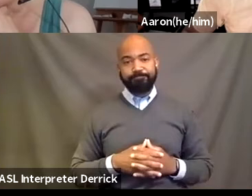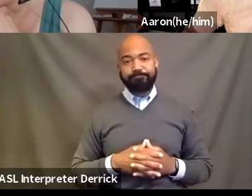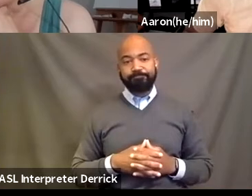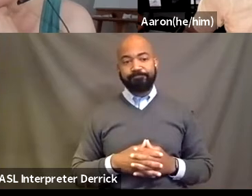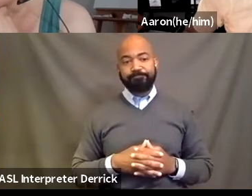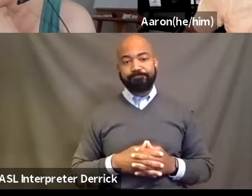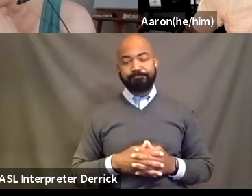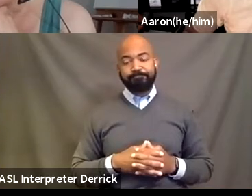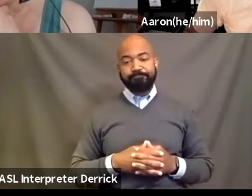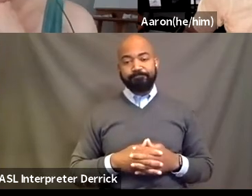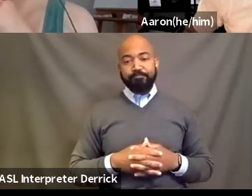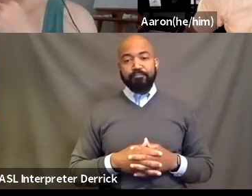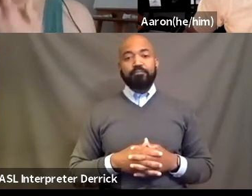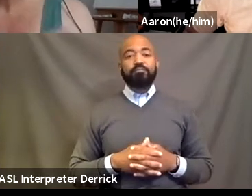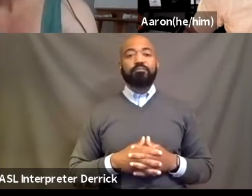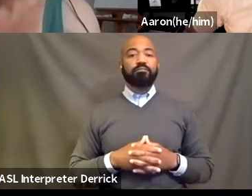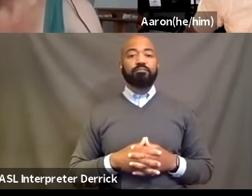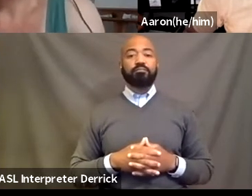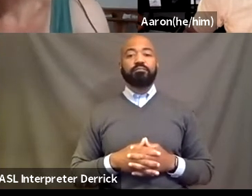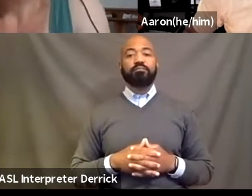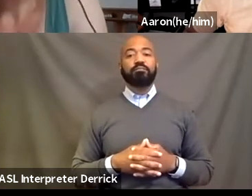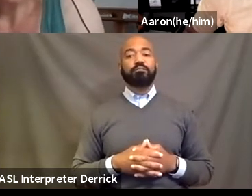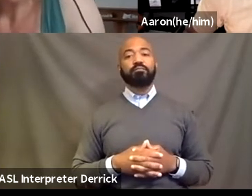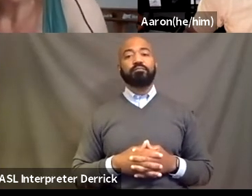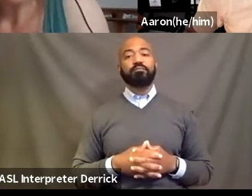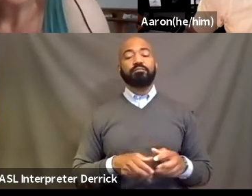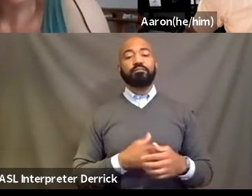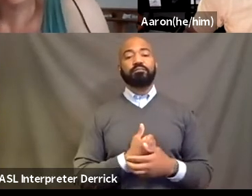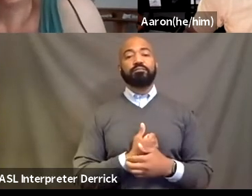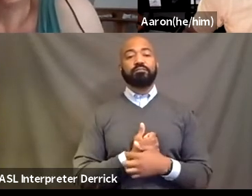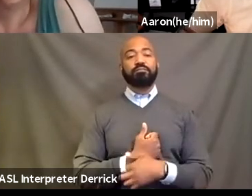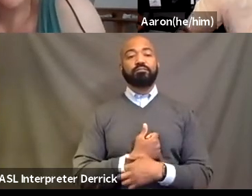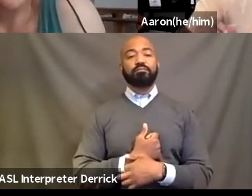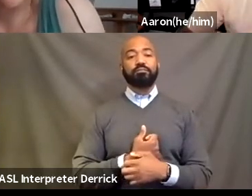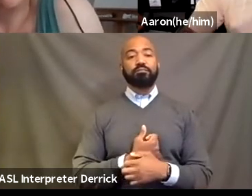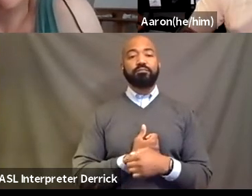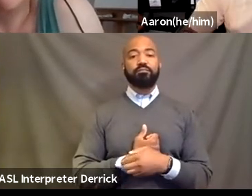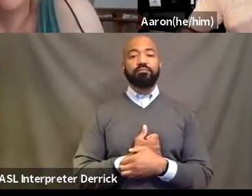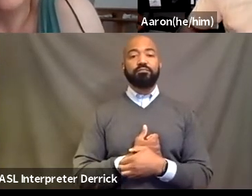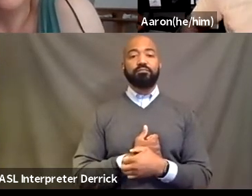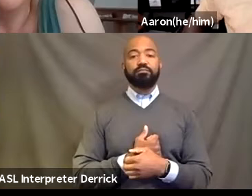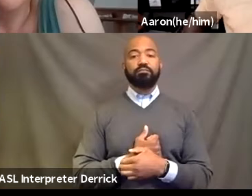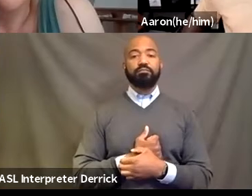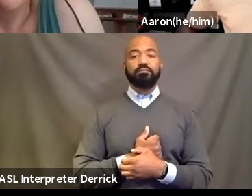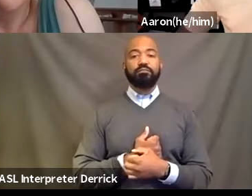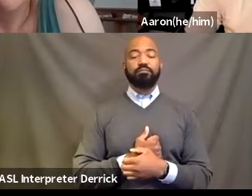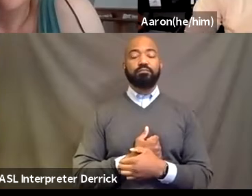Benjamin (they/them/elle): I some I often hesitate to use the word radical, but just in terms of the space that we're taking or claiming.